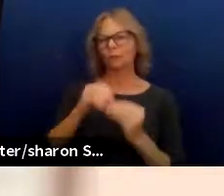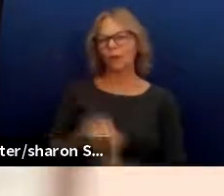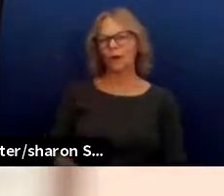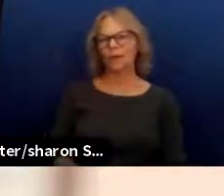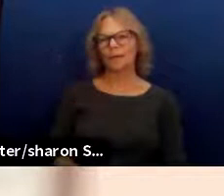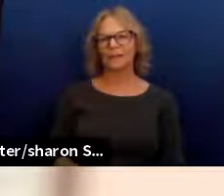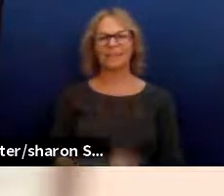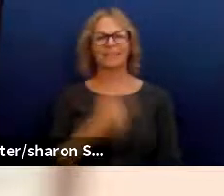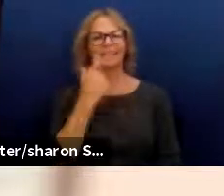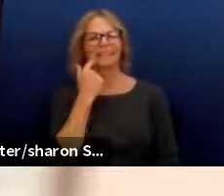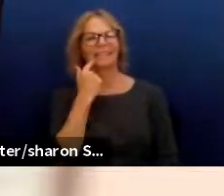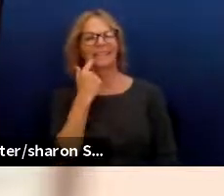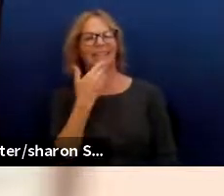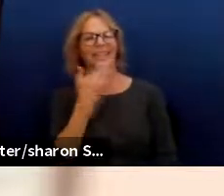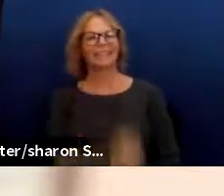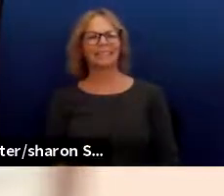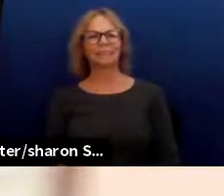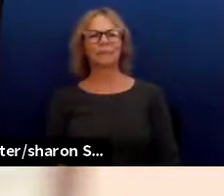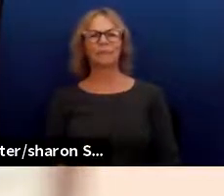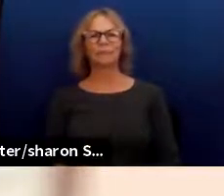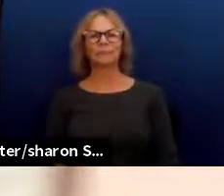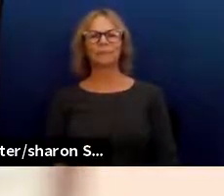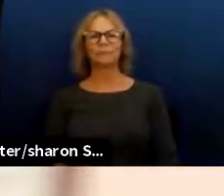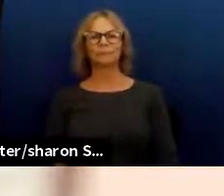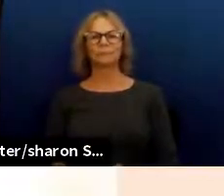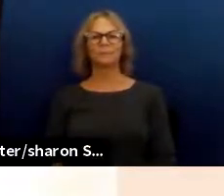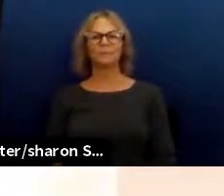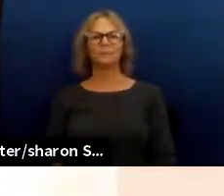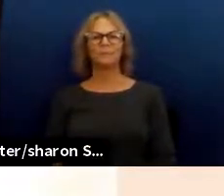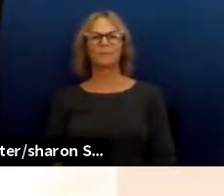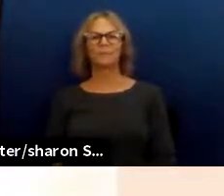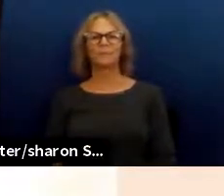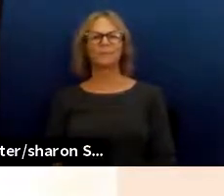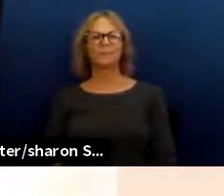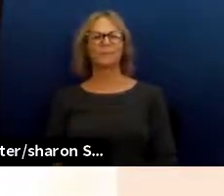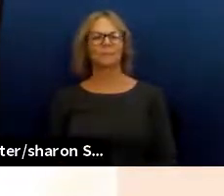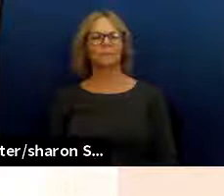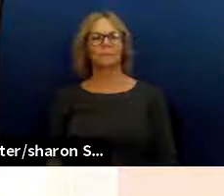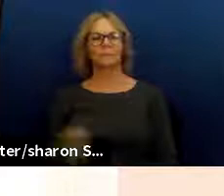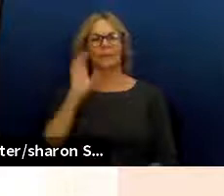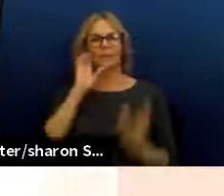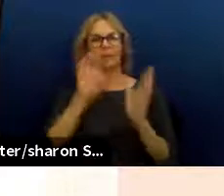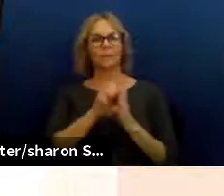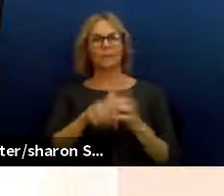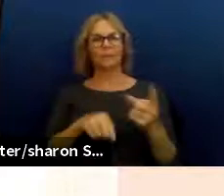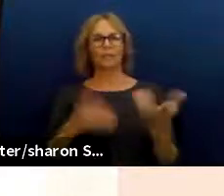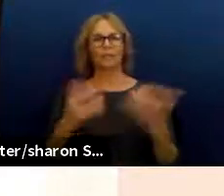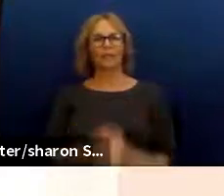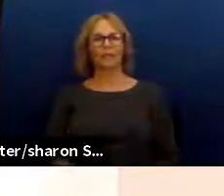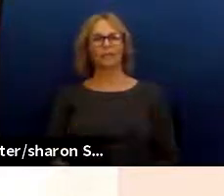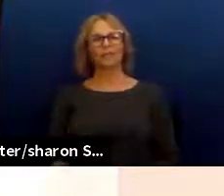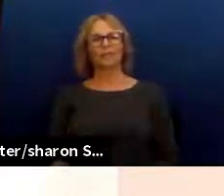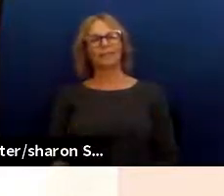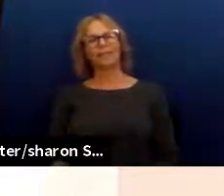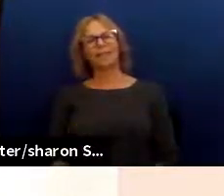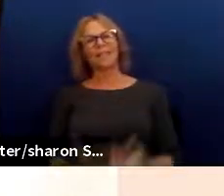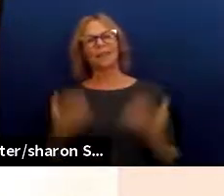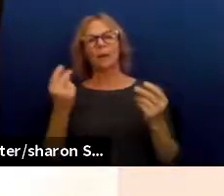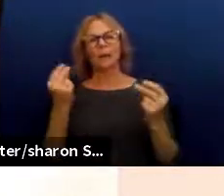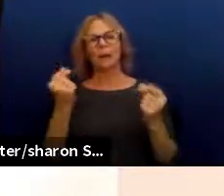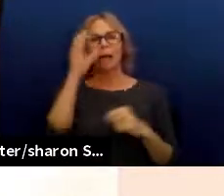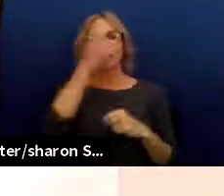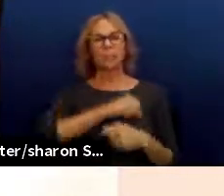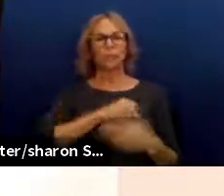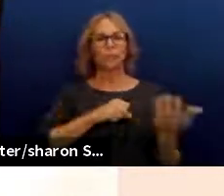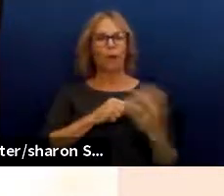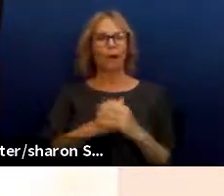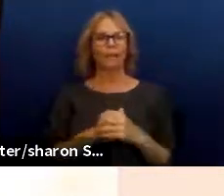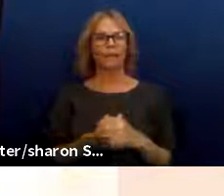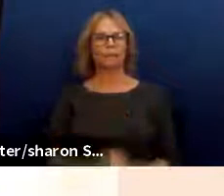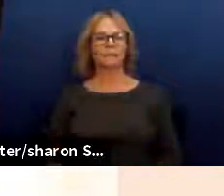Good. What about this picture, looking at this picture, you might immediately assume that this is a homosexual cisgender couple,